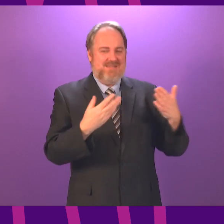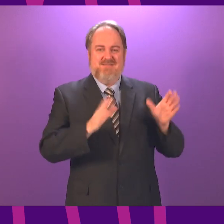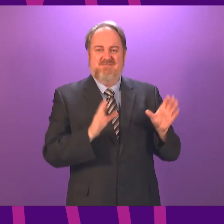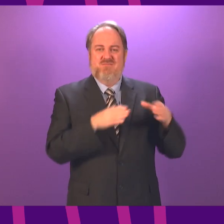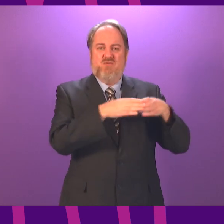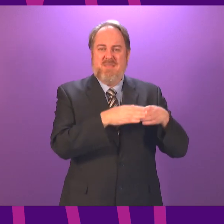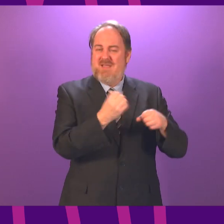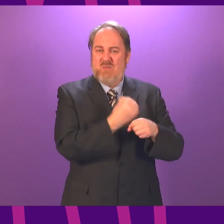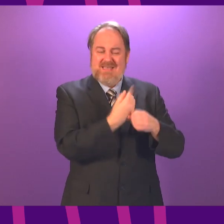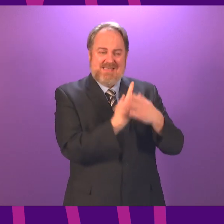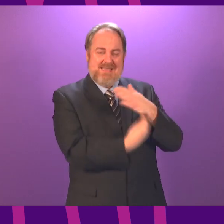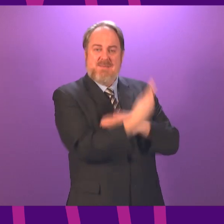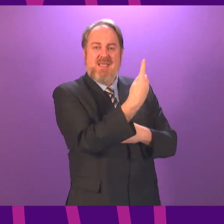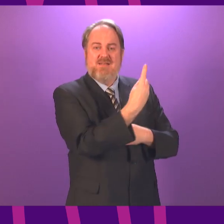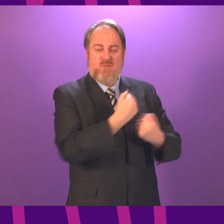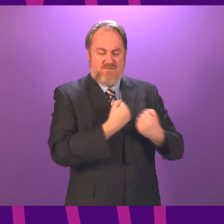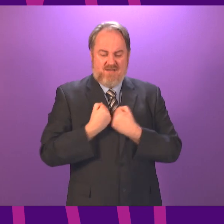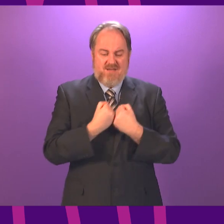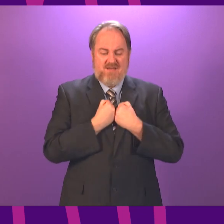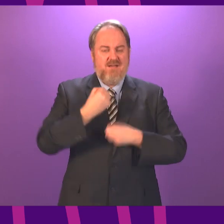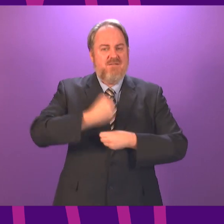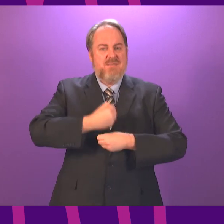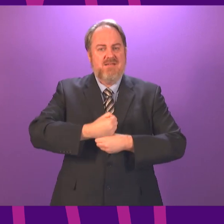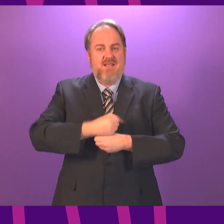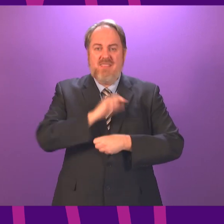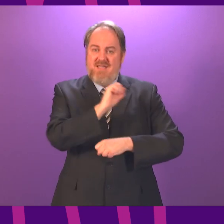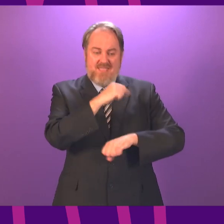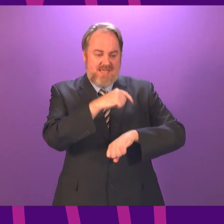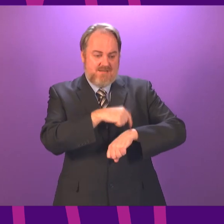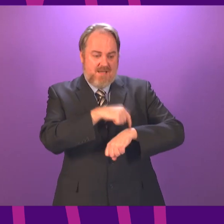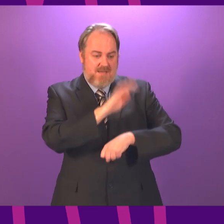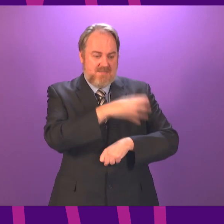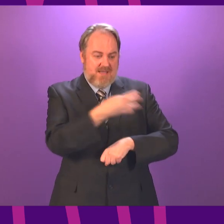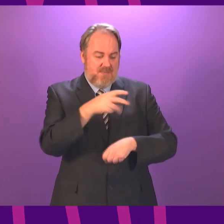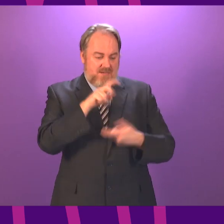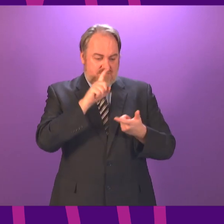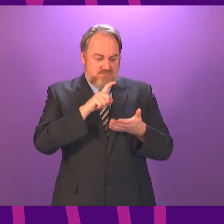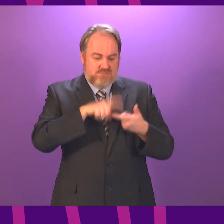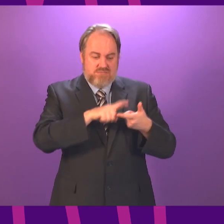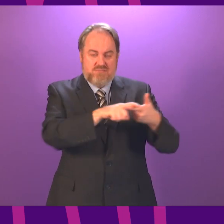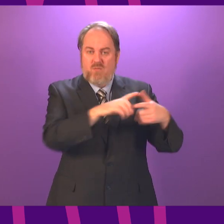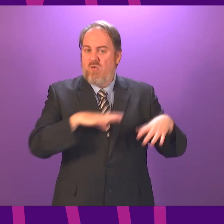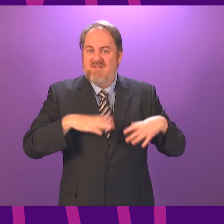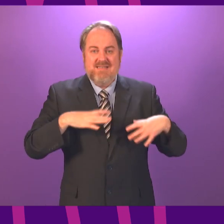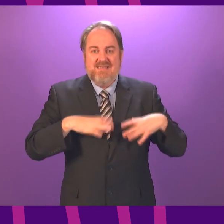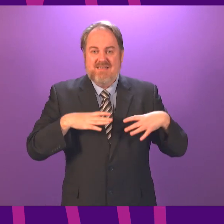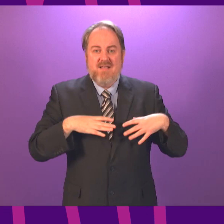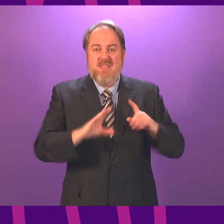independently and it has set its timetable. The preliminary report that the Scottish Government has received is purely for accuracy checking;